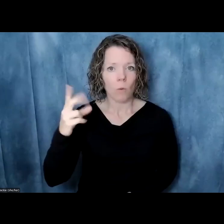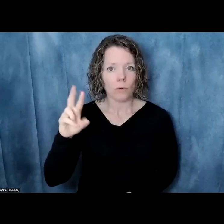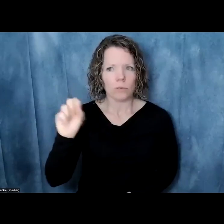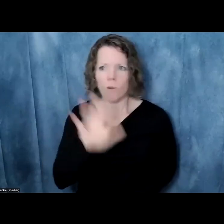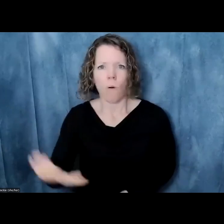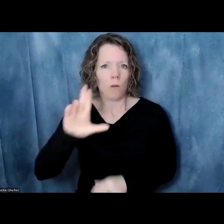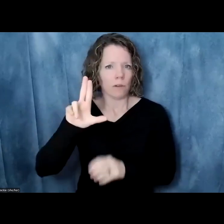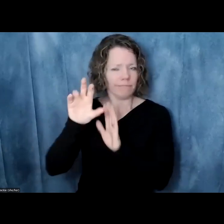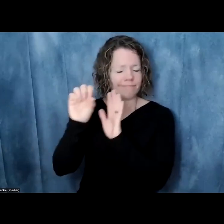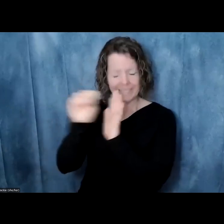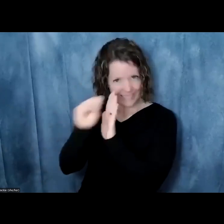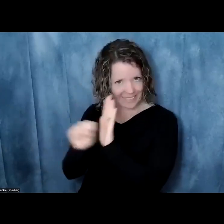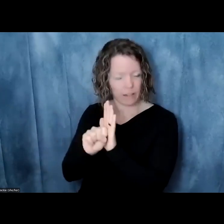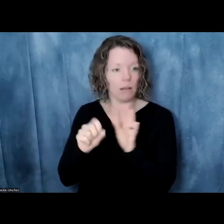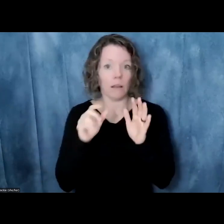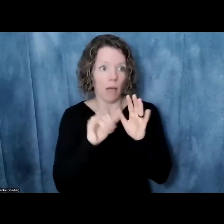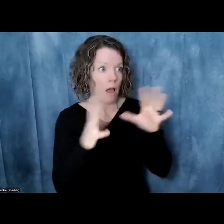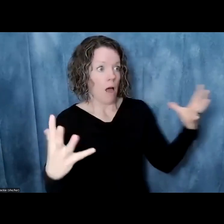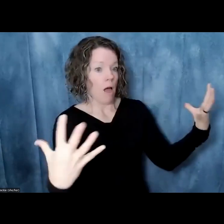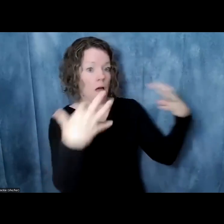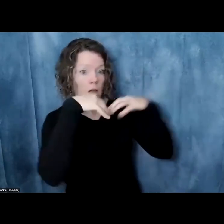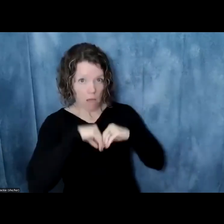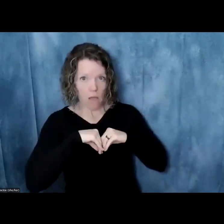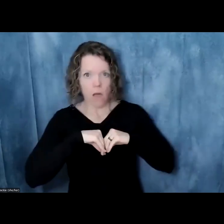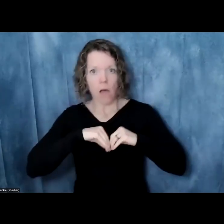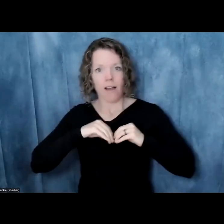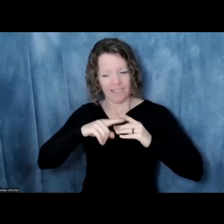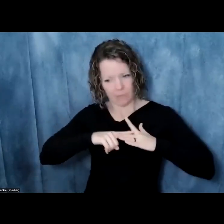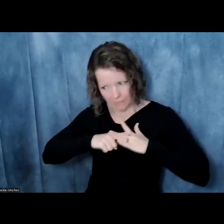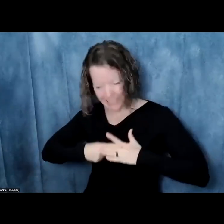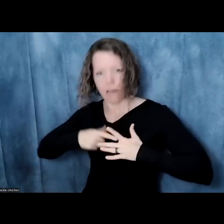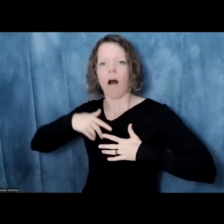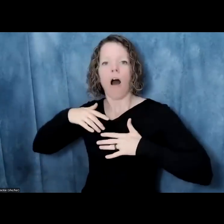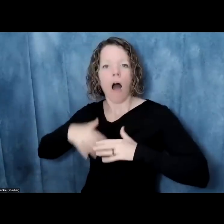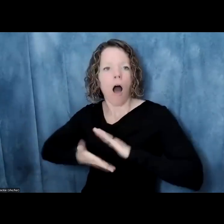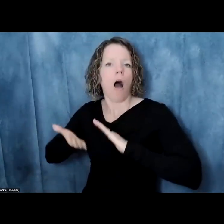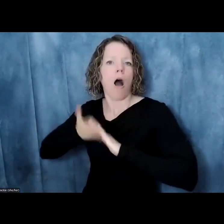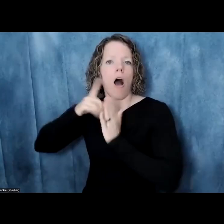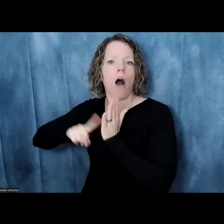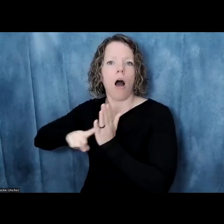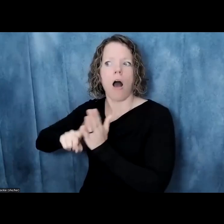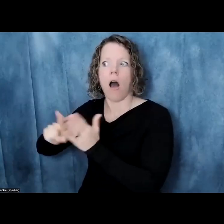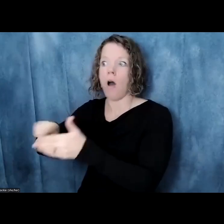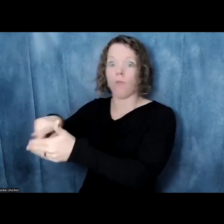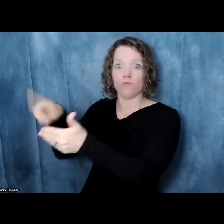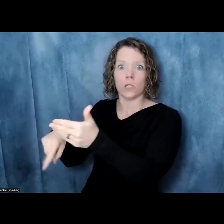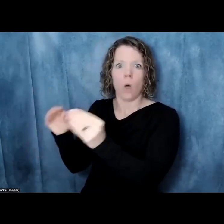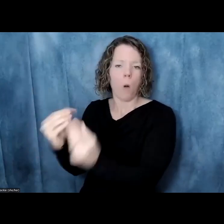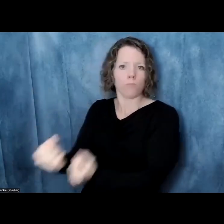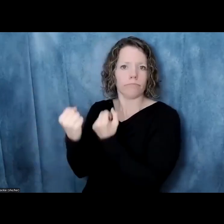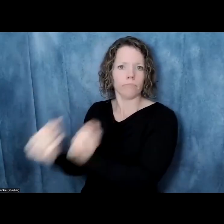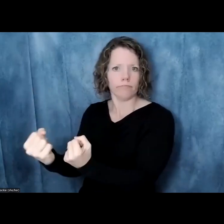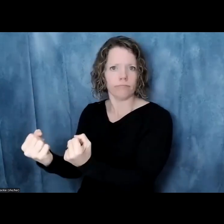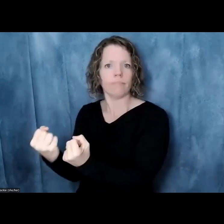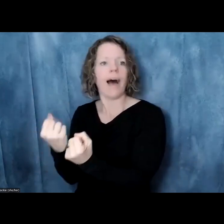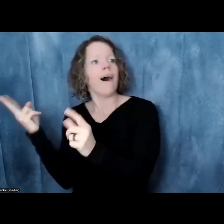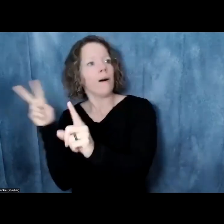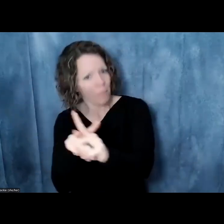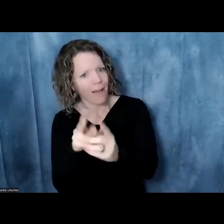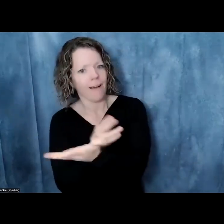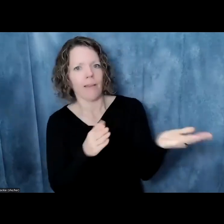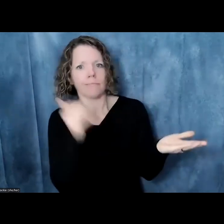in order to produce research that is both relevant and rigorous. Today's presentations illustrate the